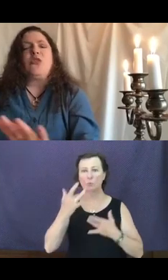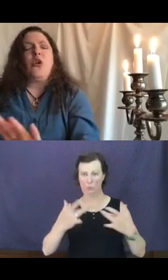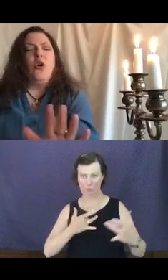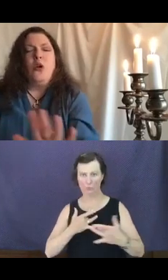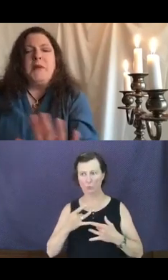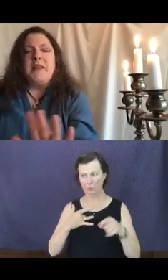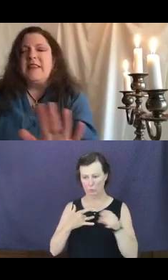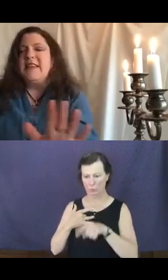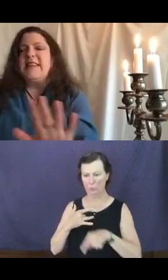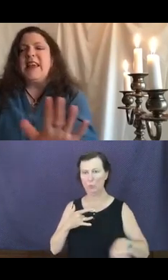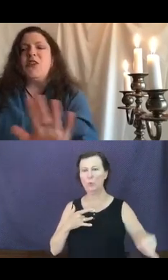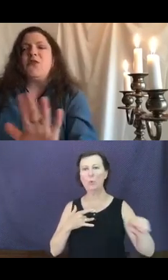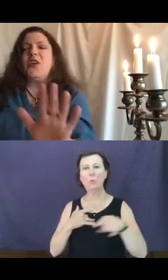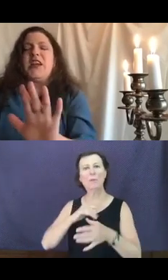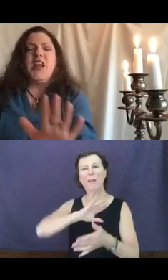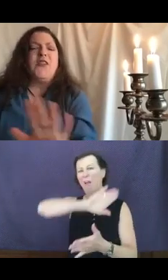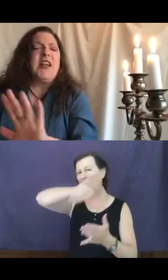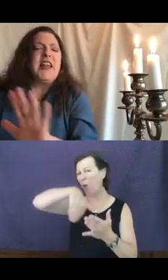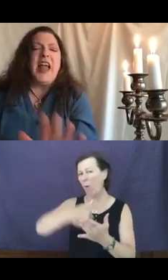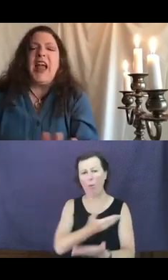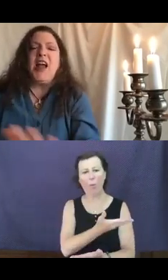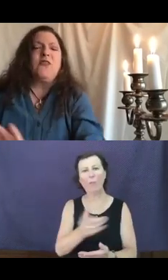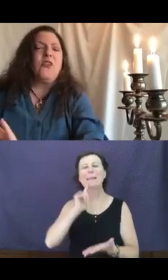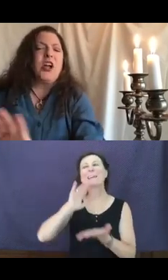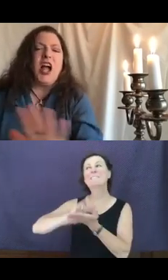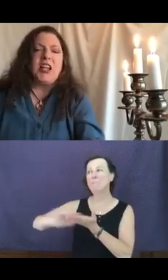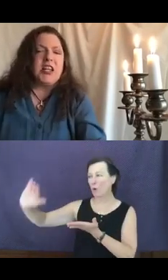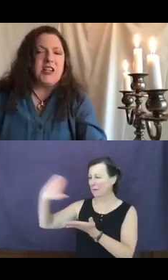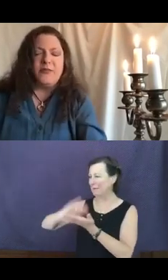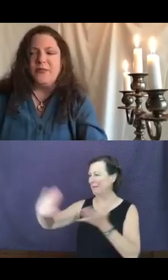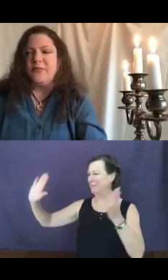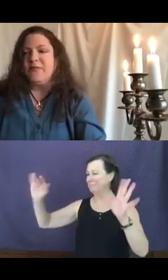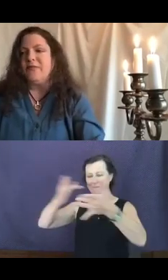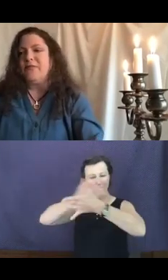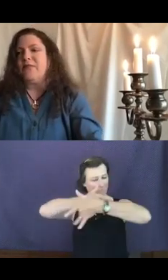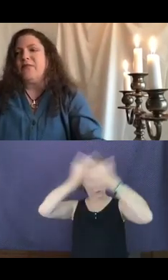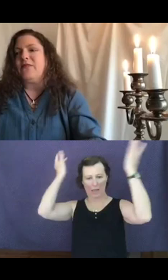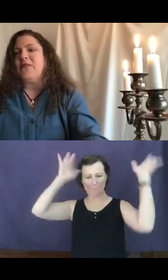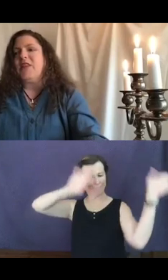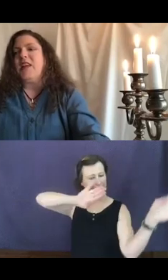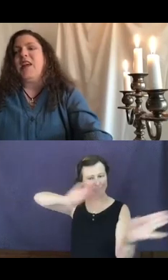whole business is forgiven and forgotten,